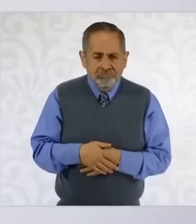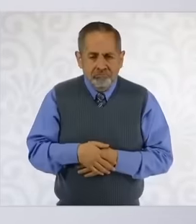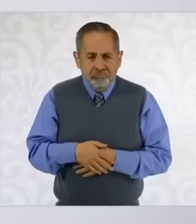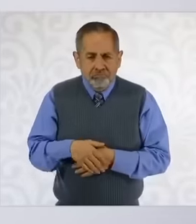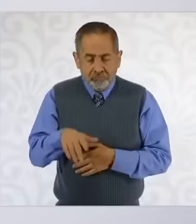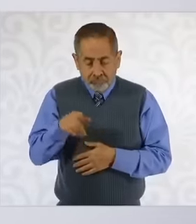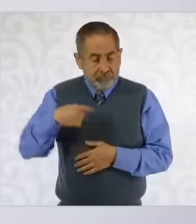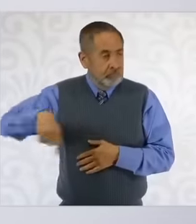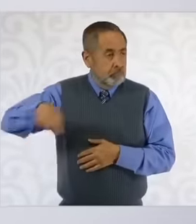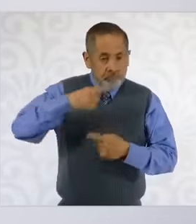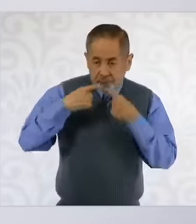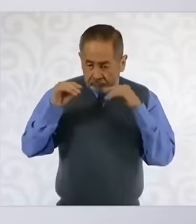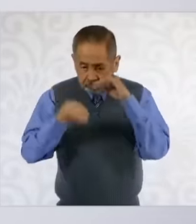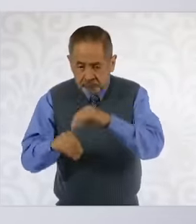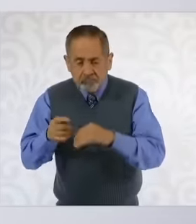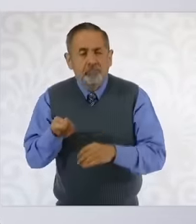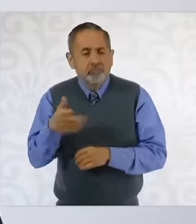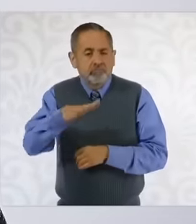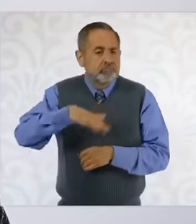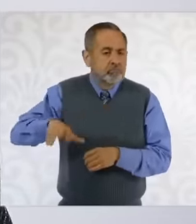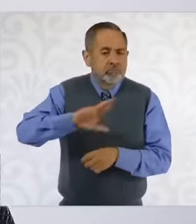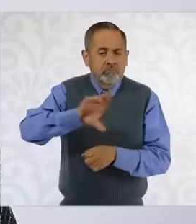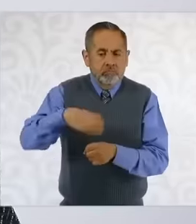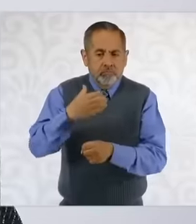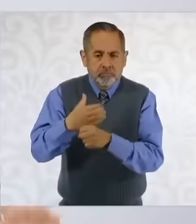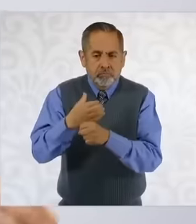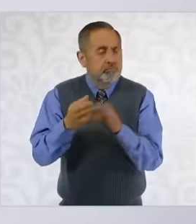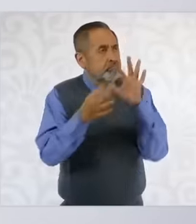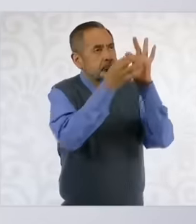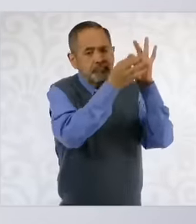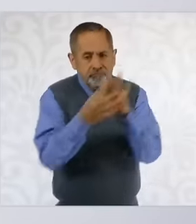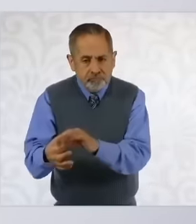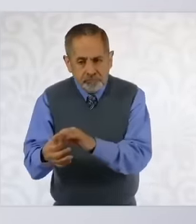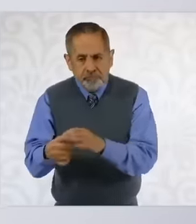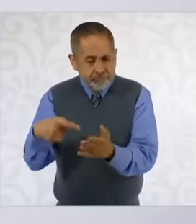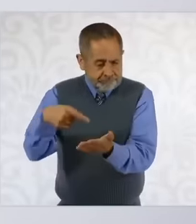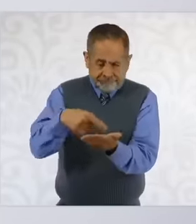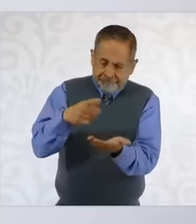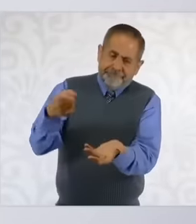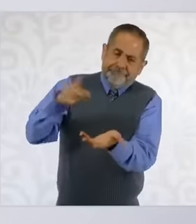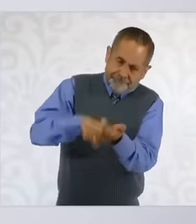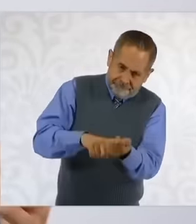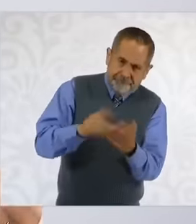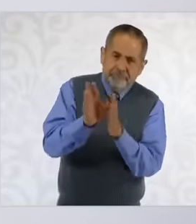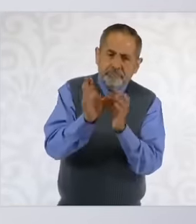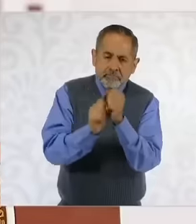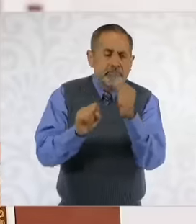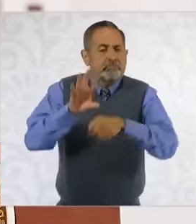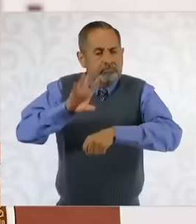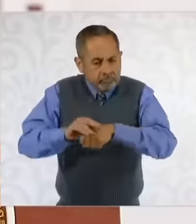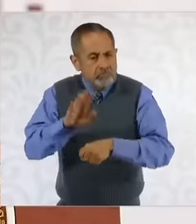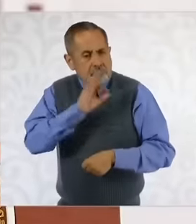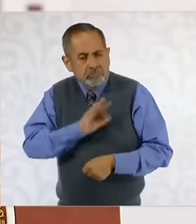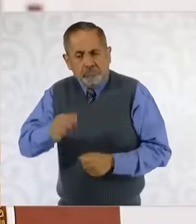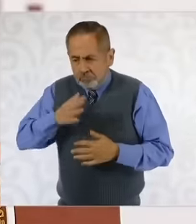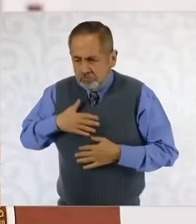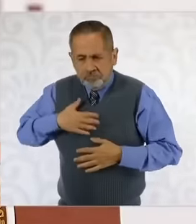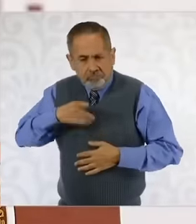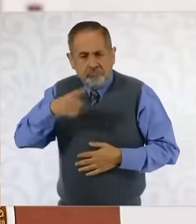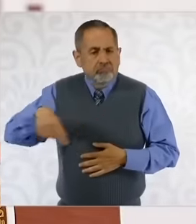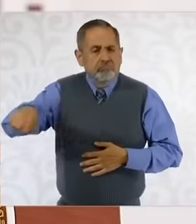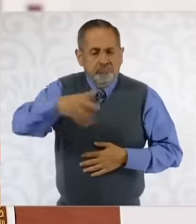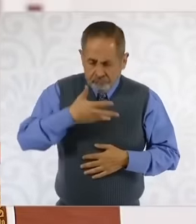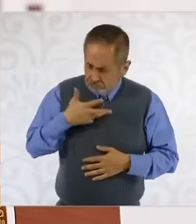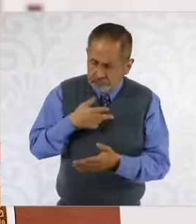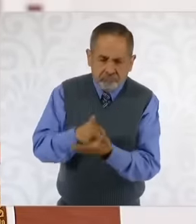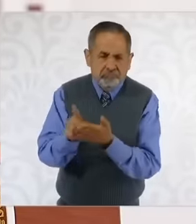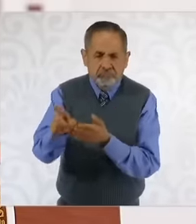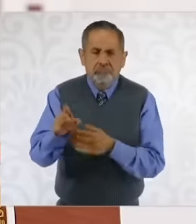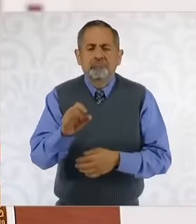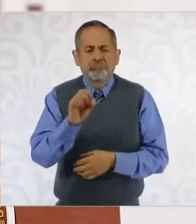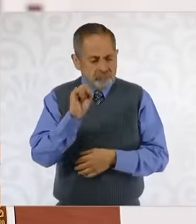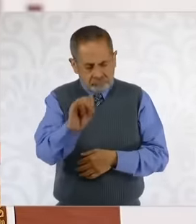we are doing is within the Constitution It is part of our rule of law, that is